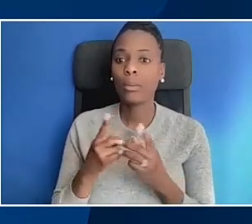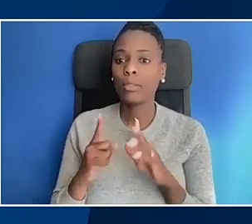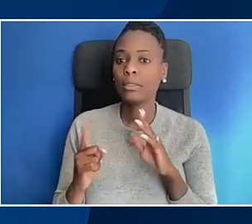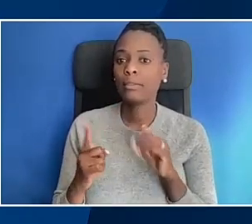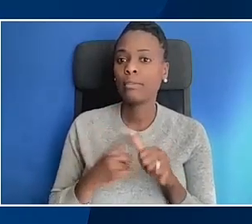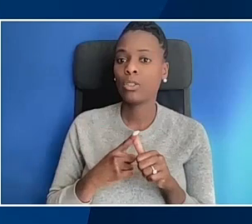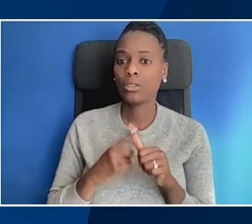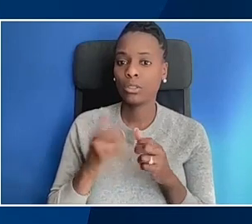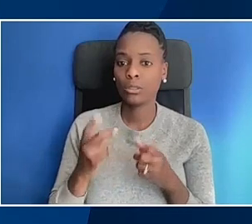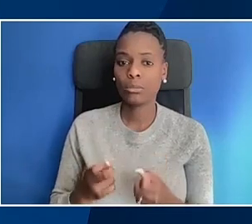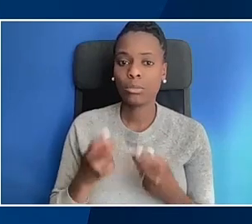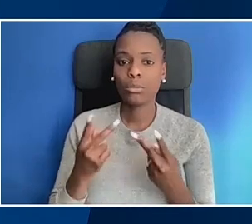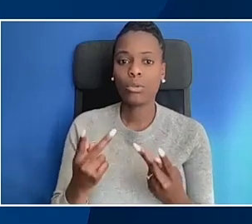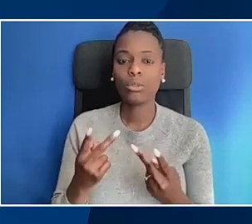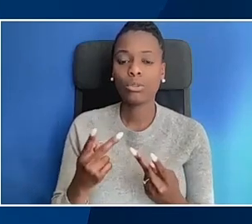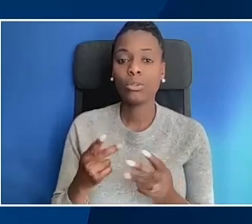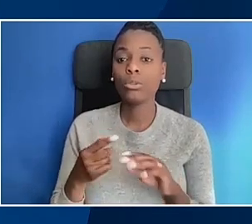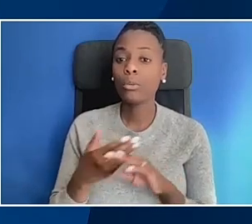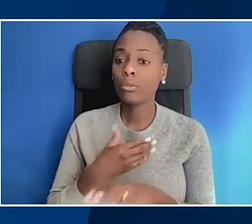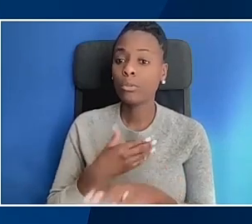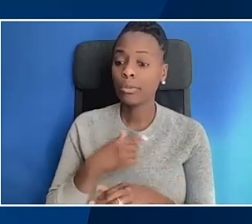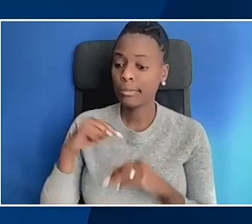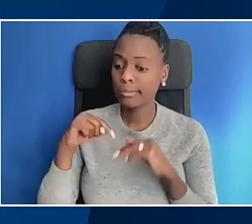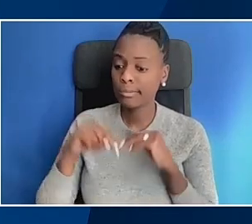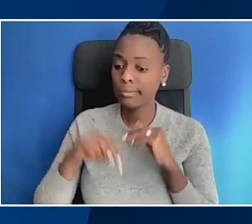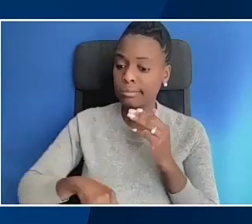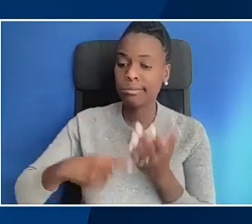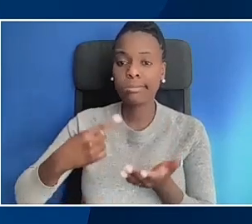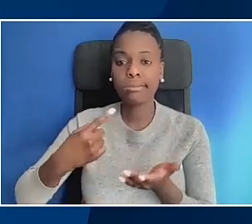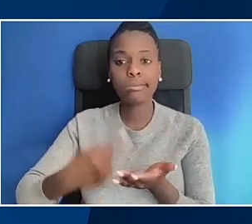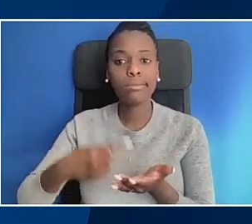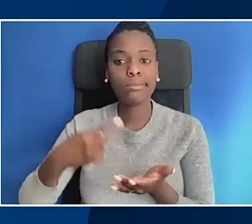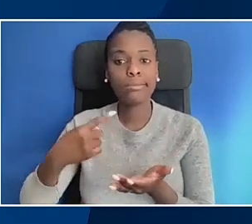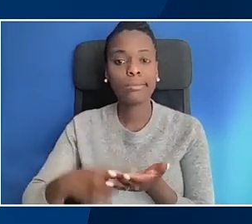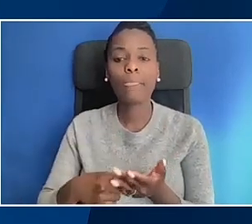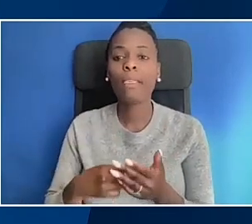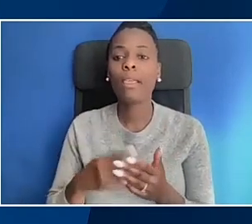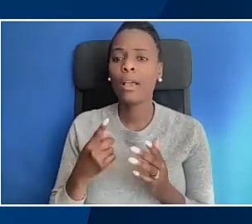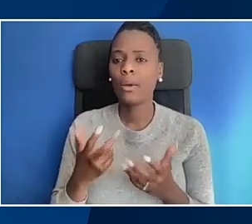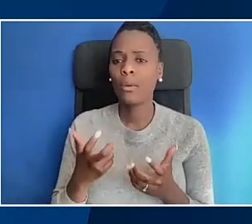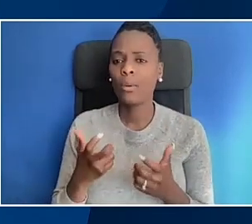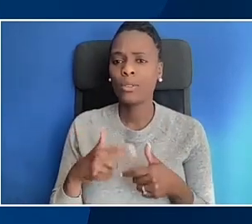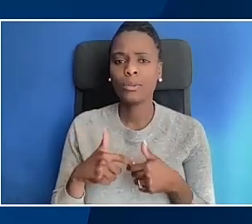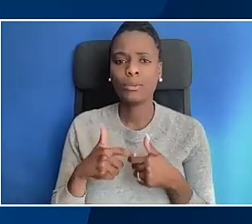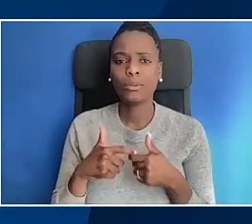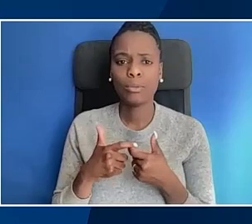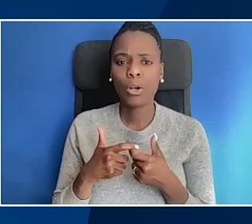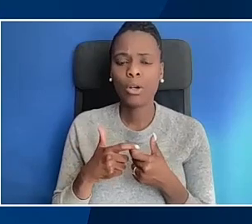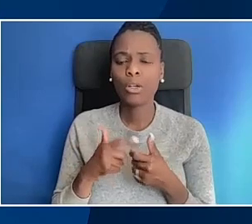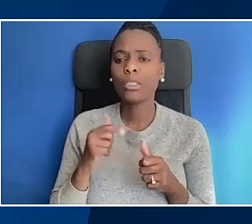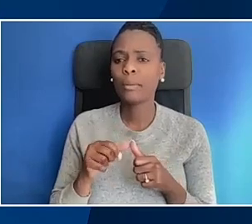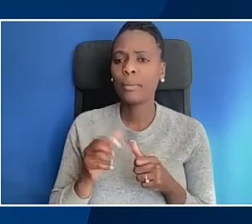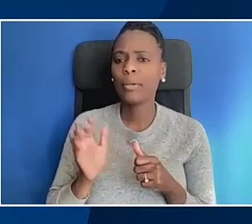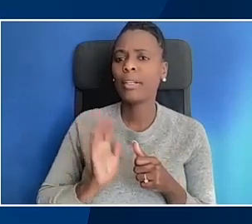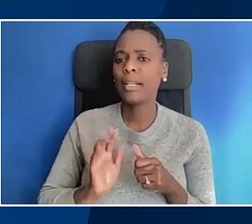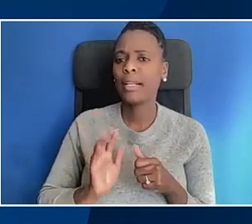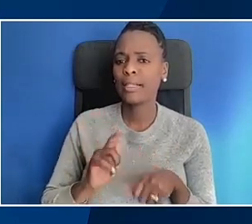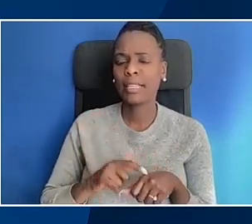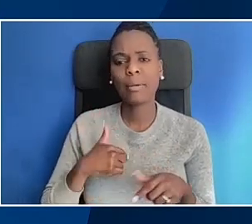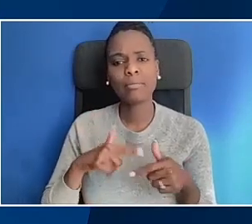So before diving straight into our discussion, I just want to take a pause. Like, remember the last time I kind of paused between, like I said, paused, like